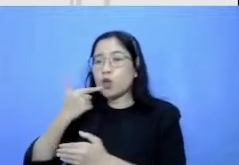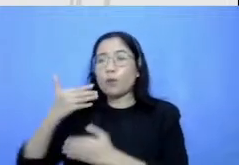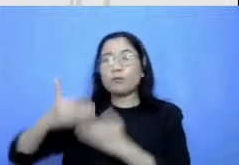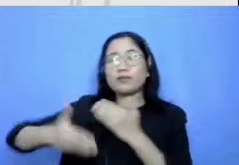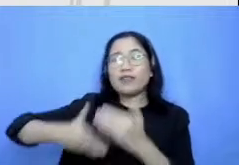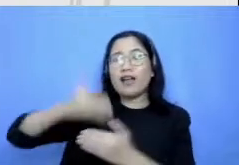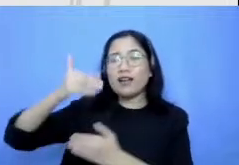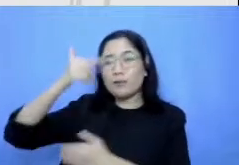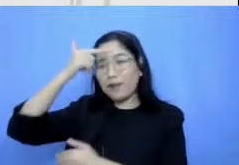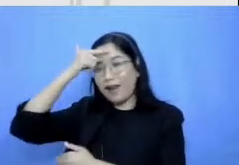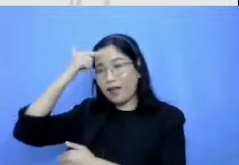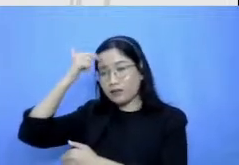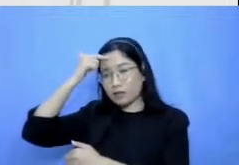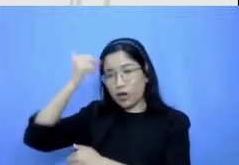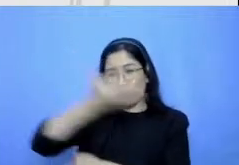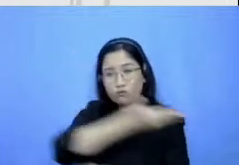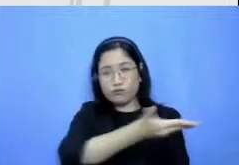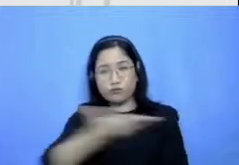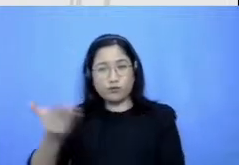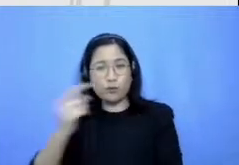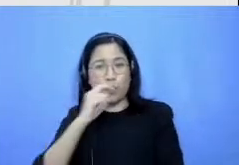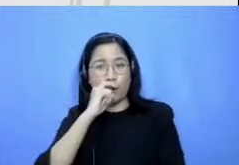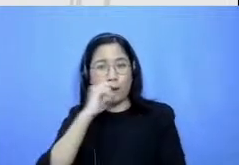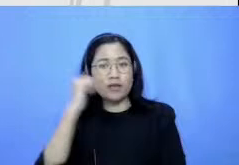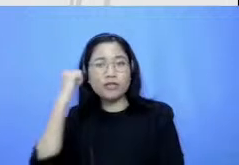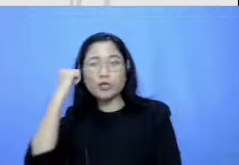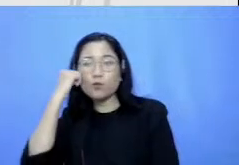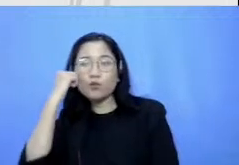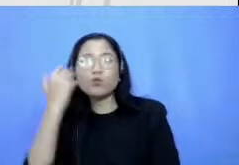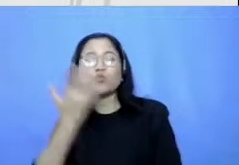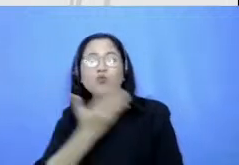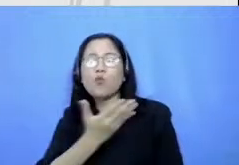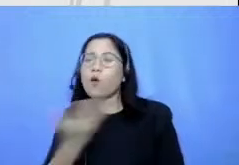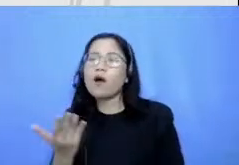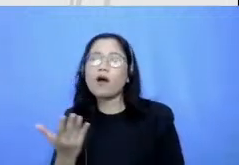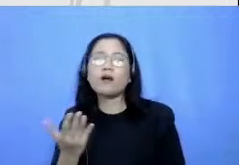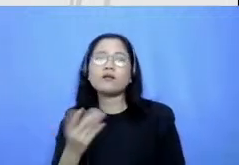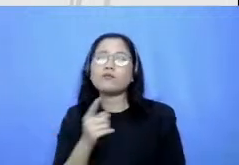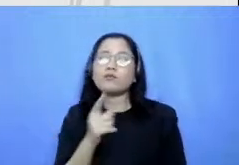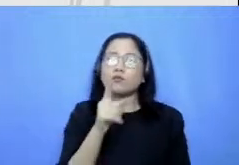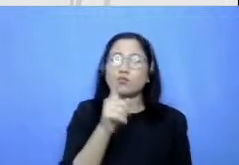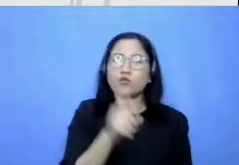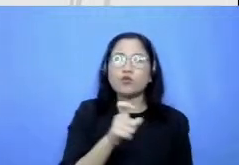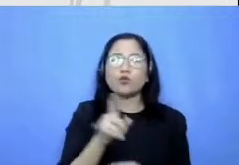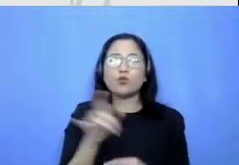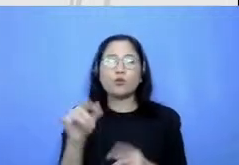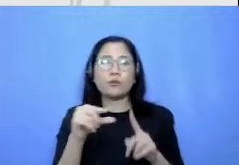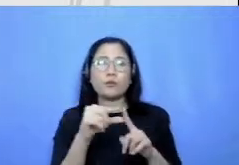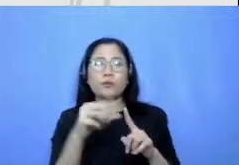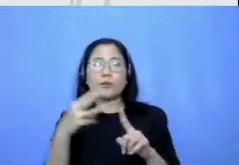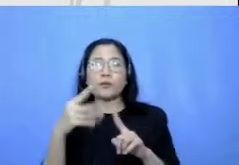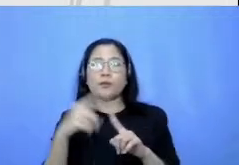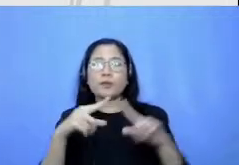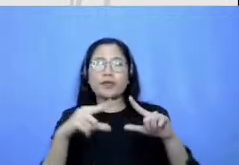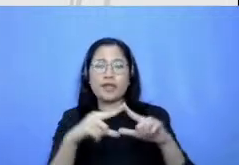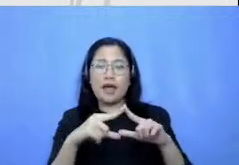, ladies and gentlemen, your journey here requires a map, if in the context